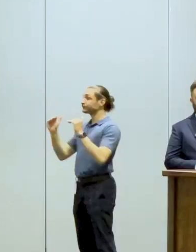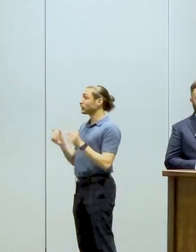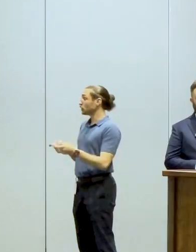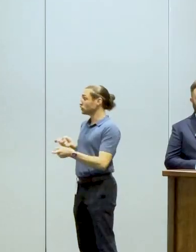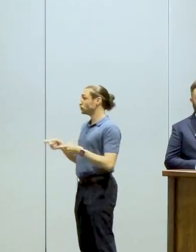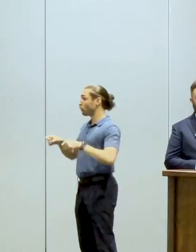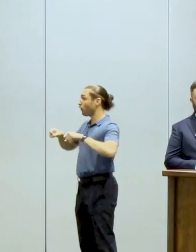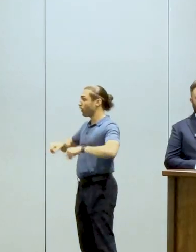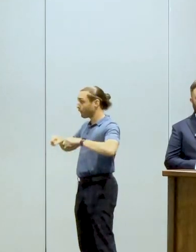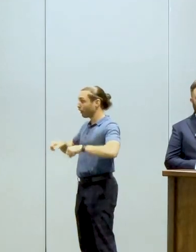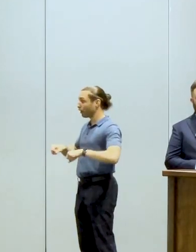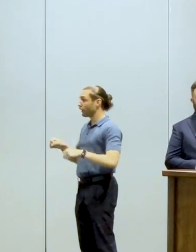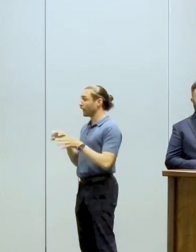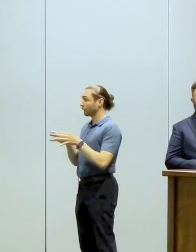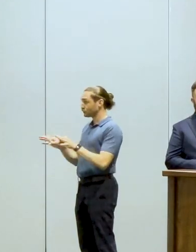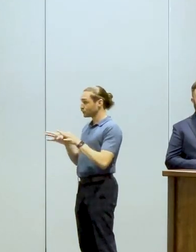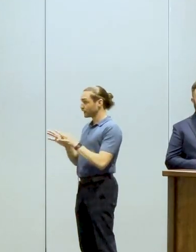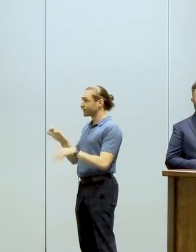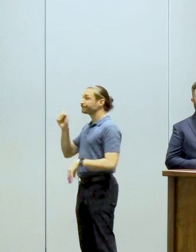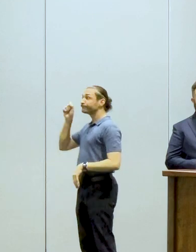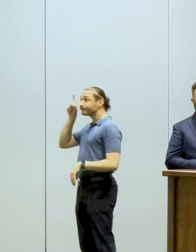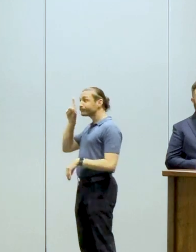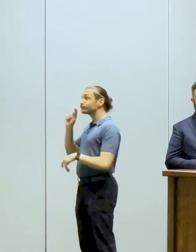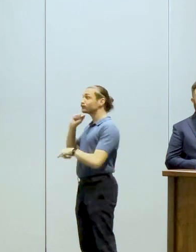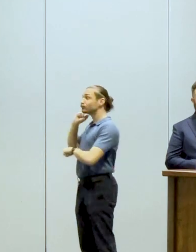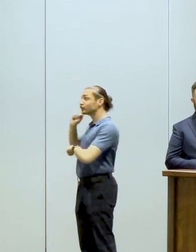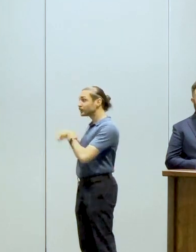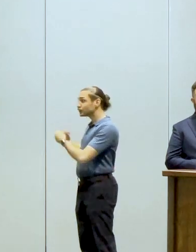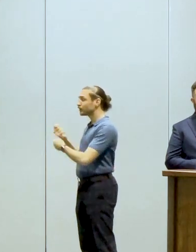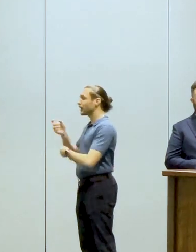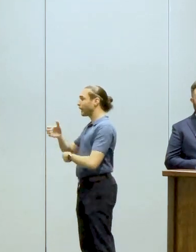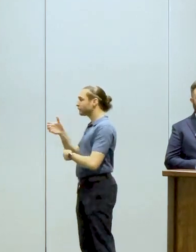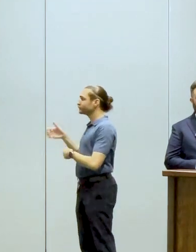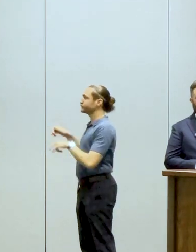So traditional captions are often static, so they're meaning